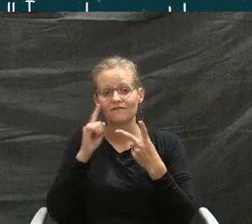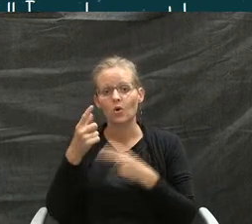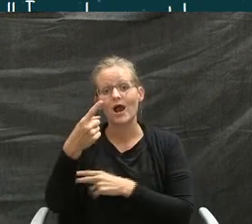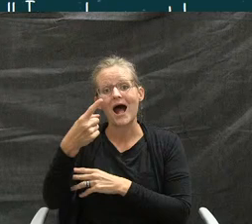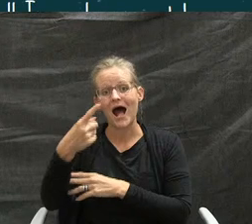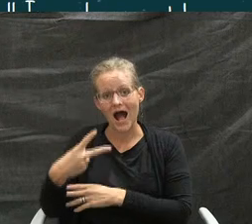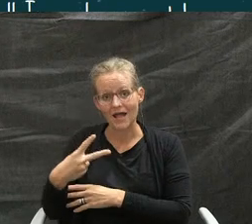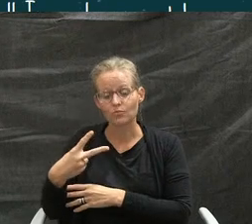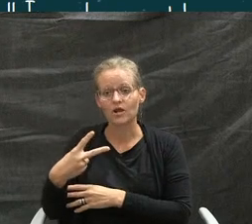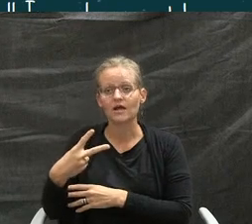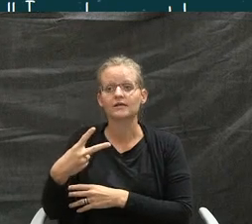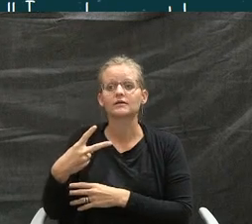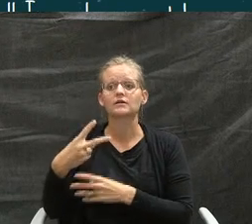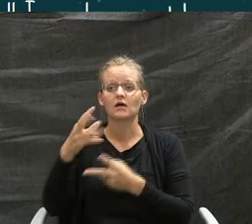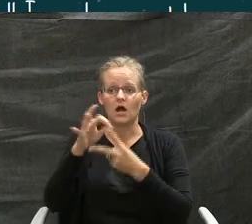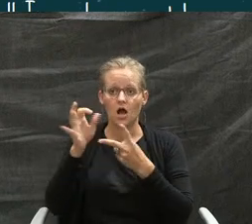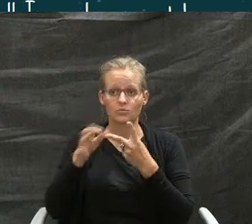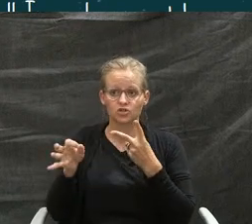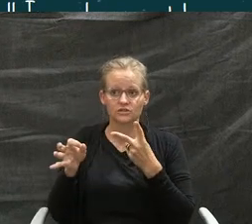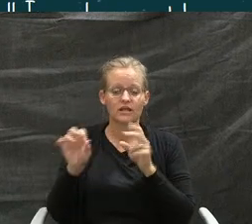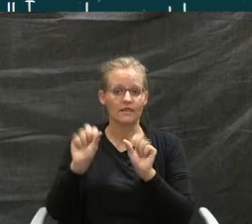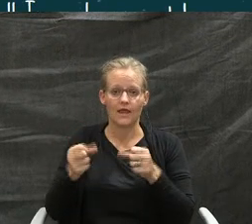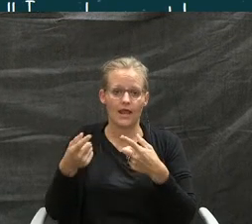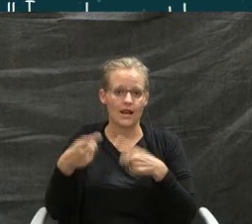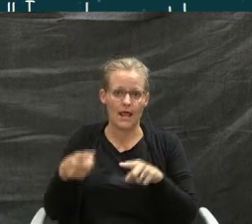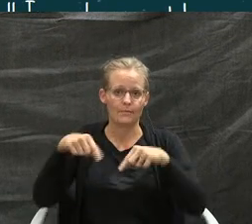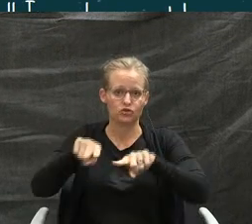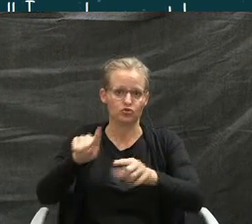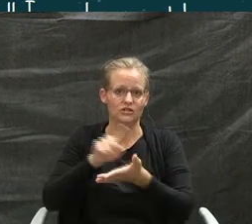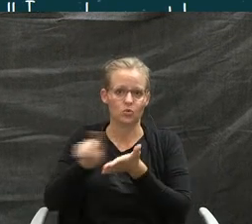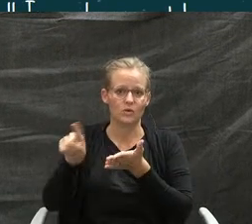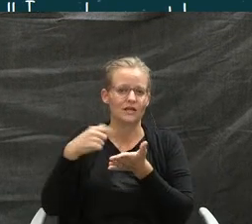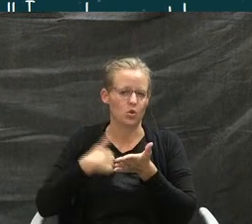could take place throughout the week. And again I'll go into that as we proceed.